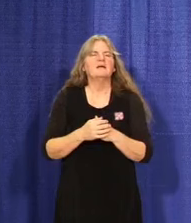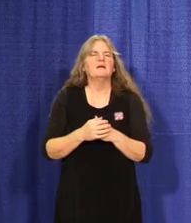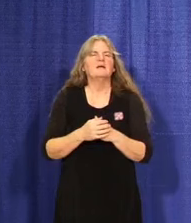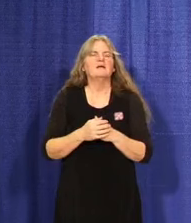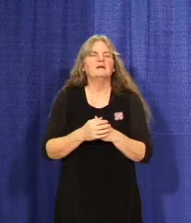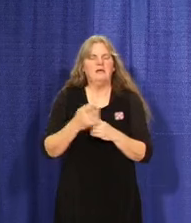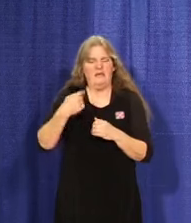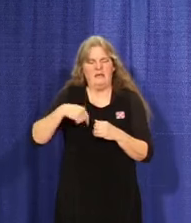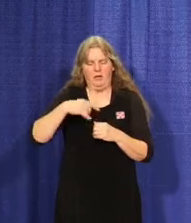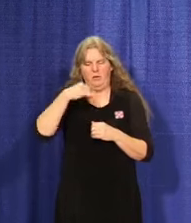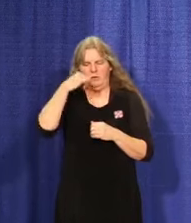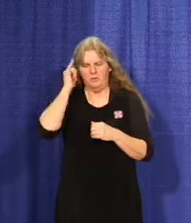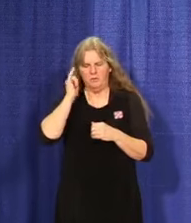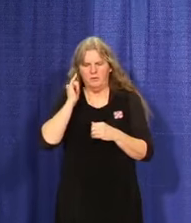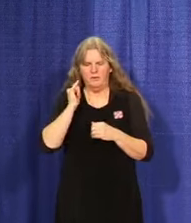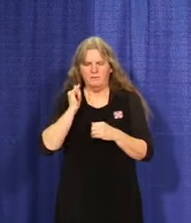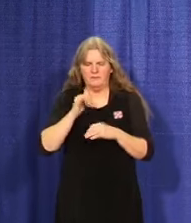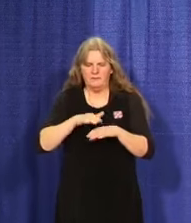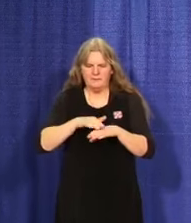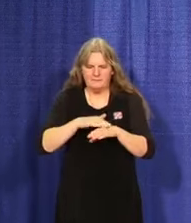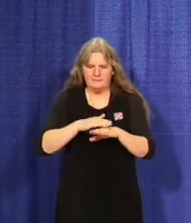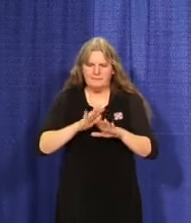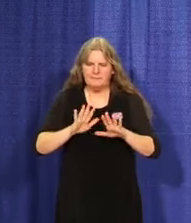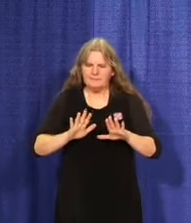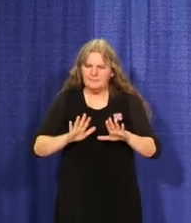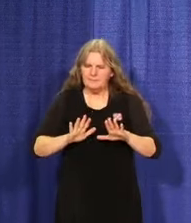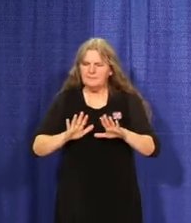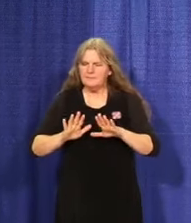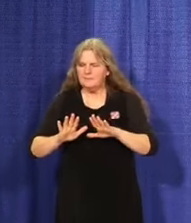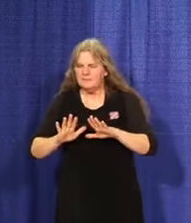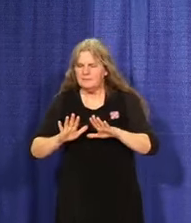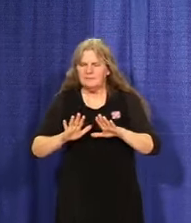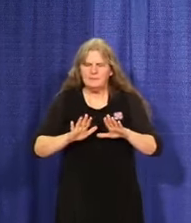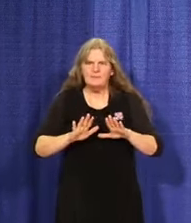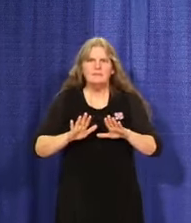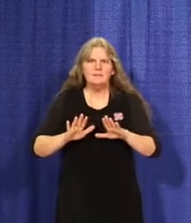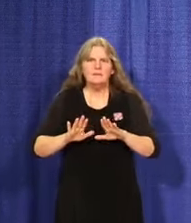we are doing well. And again, trying to maintain